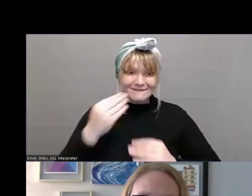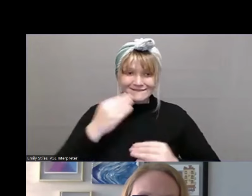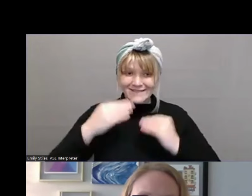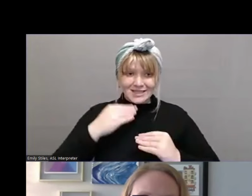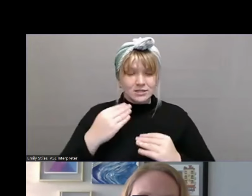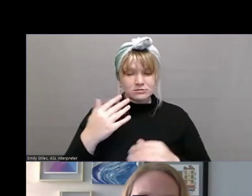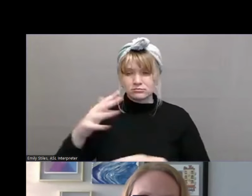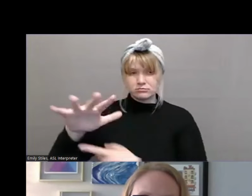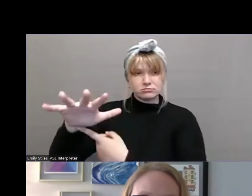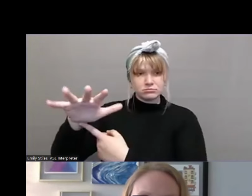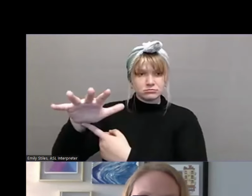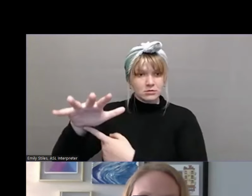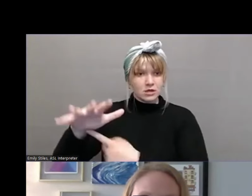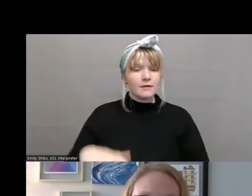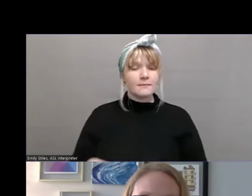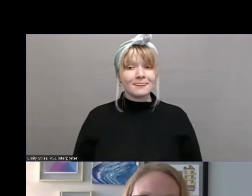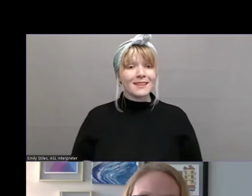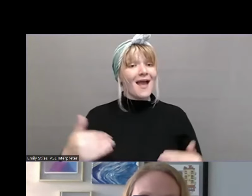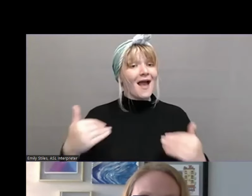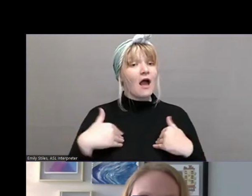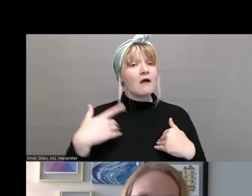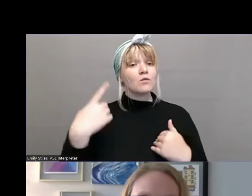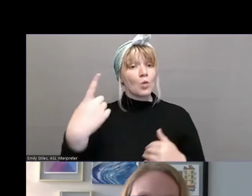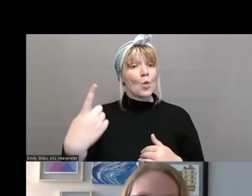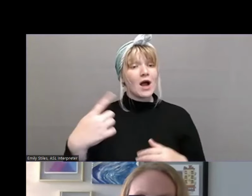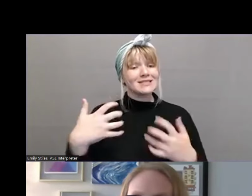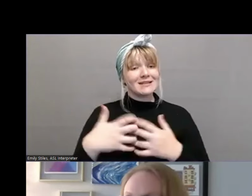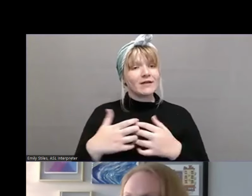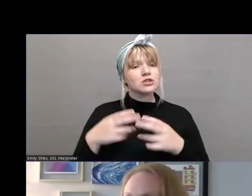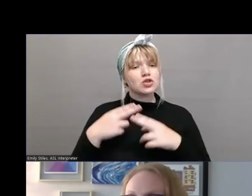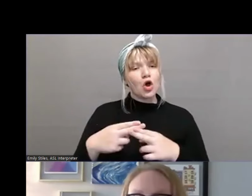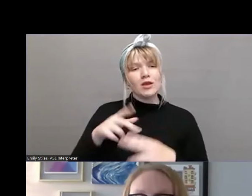There the device called a Liftware spoon, which if you've never seen it it's a self-balancing